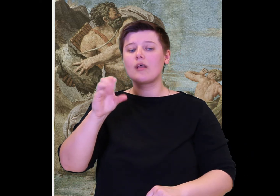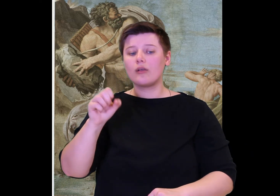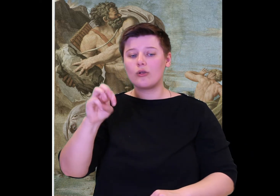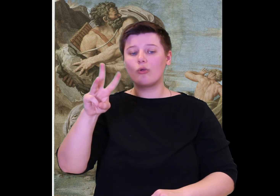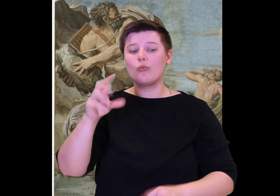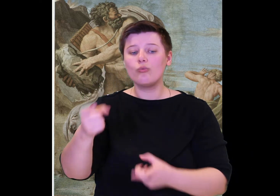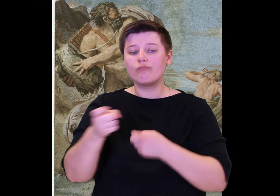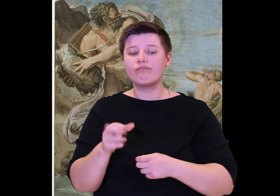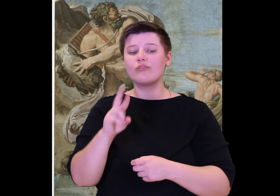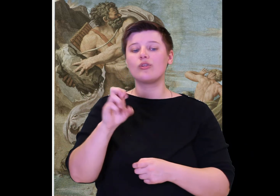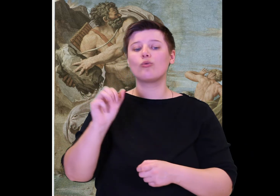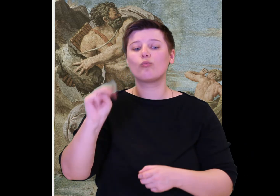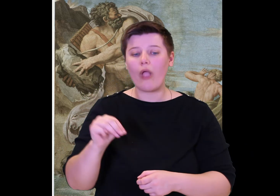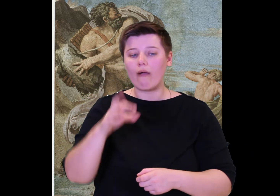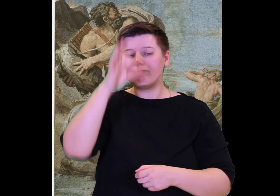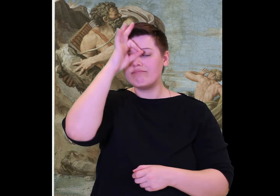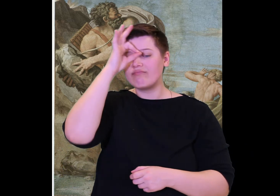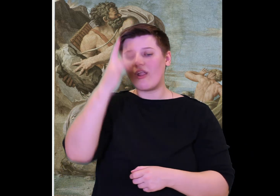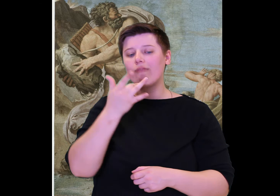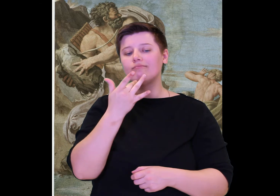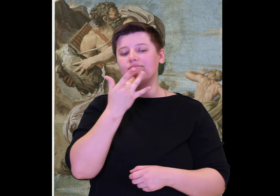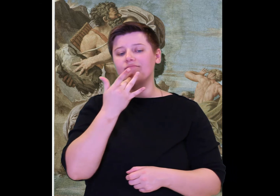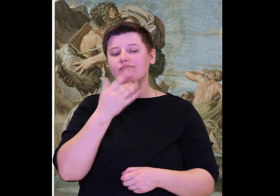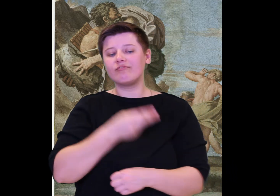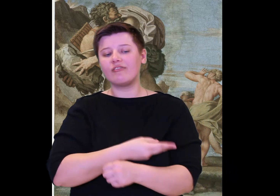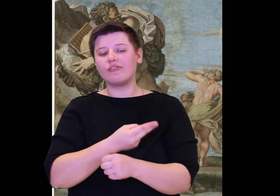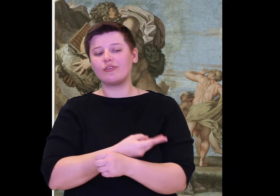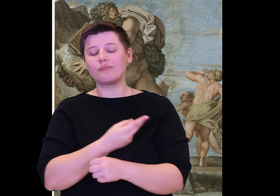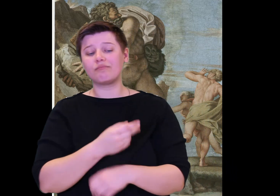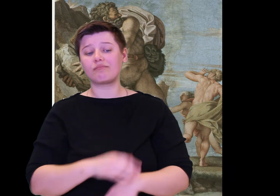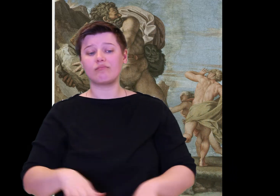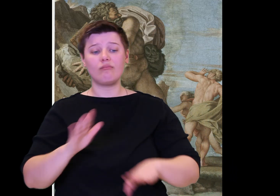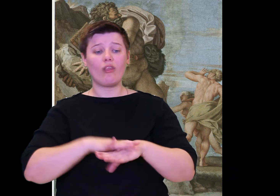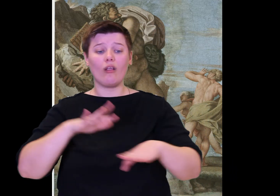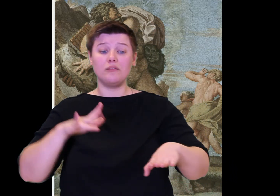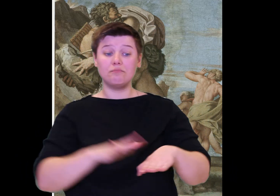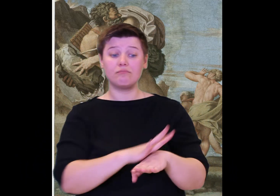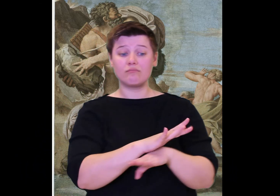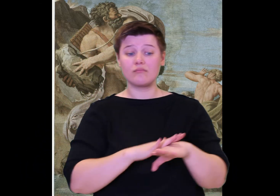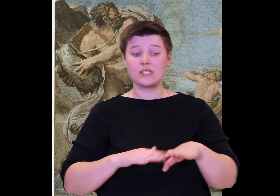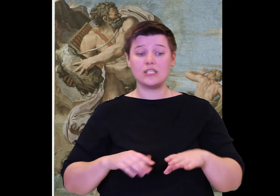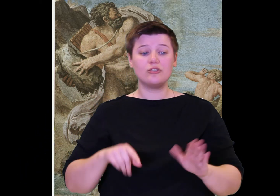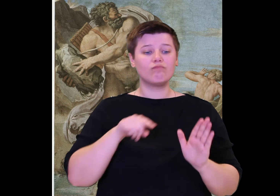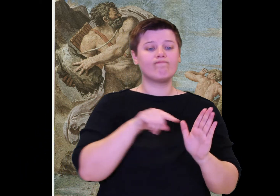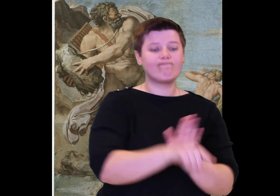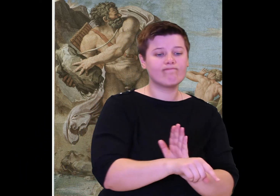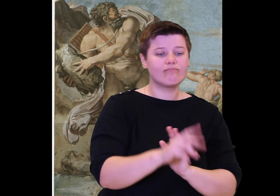then hurled it with immeasurable force. It fell a bit short, beside our rudder,